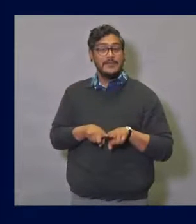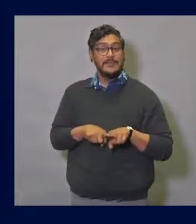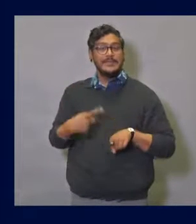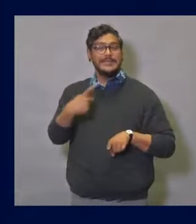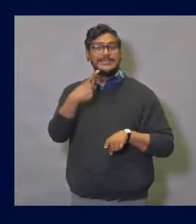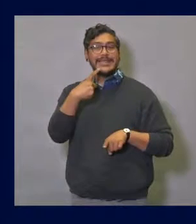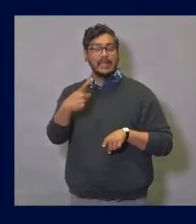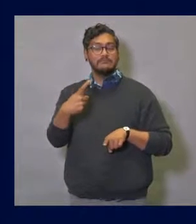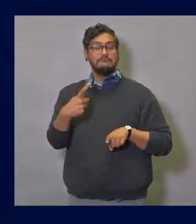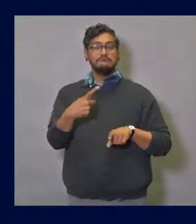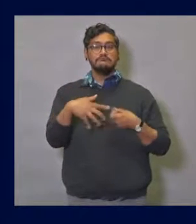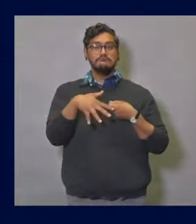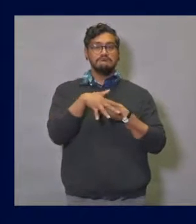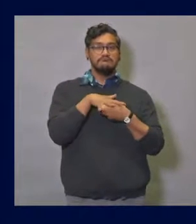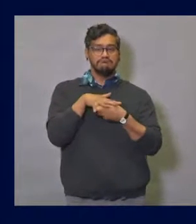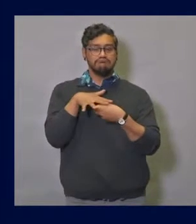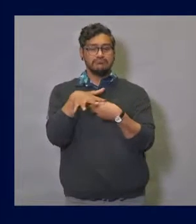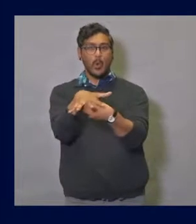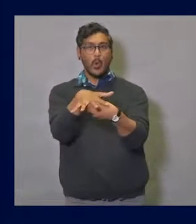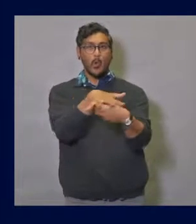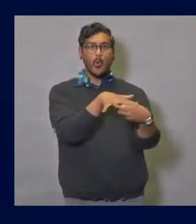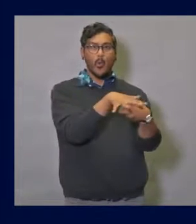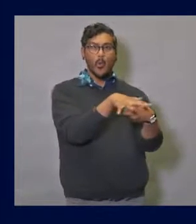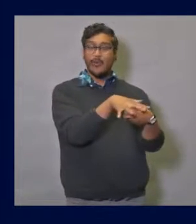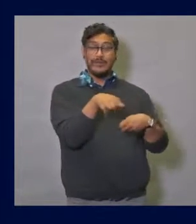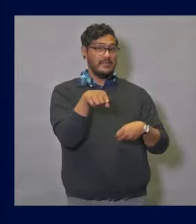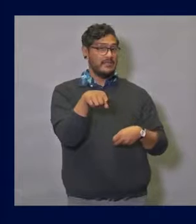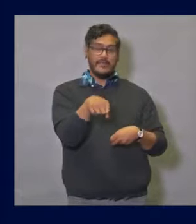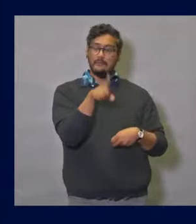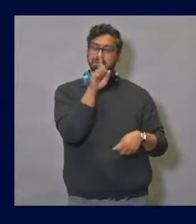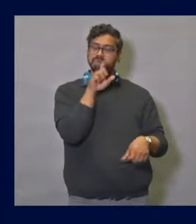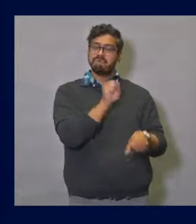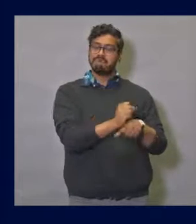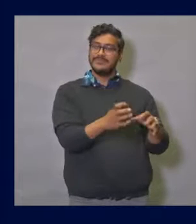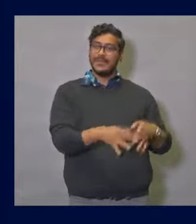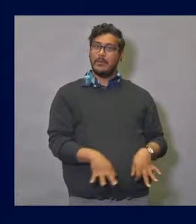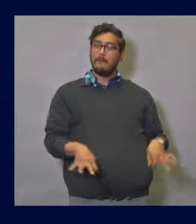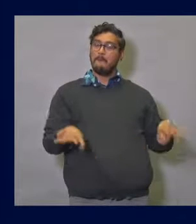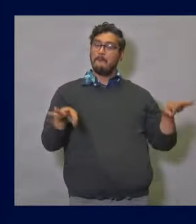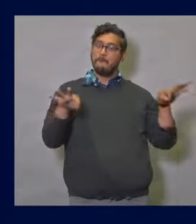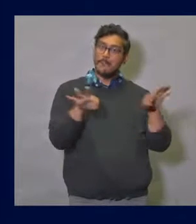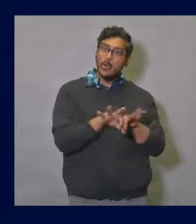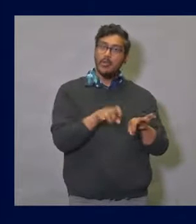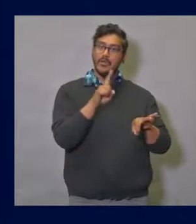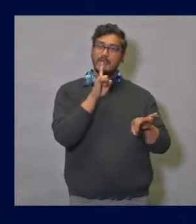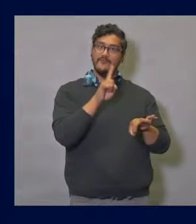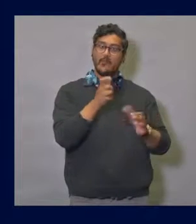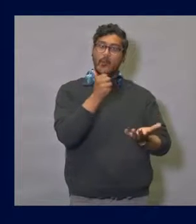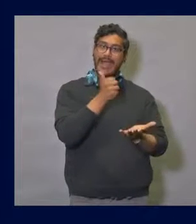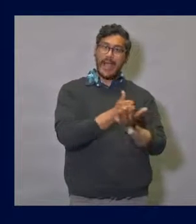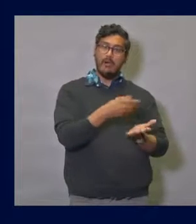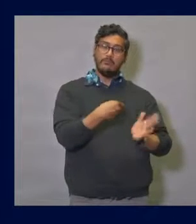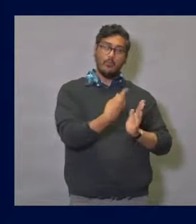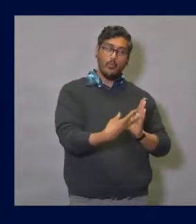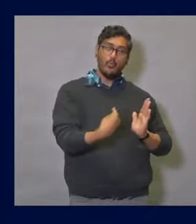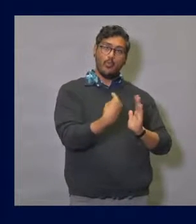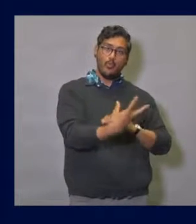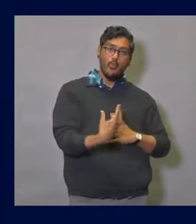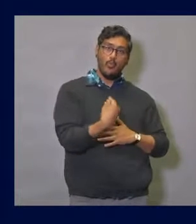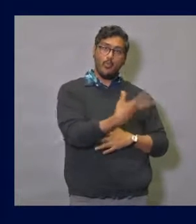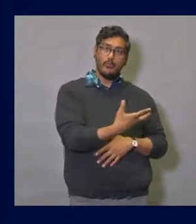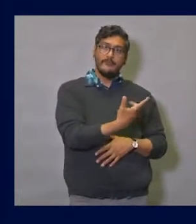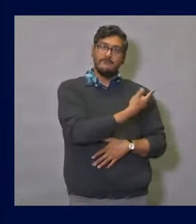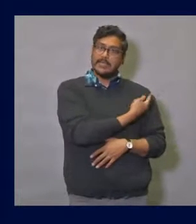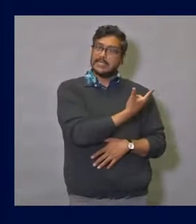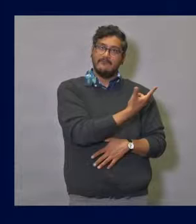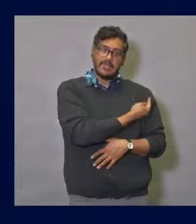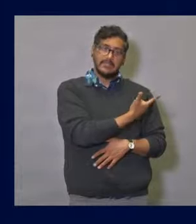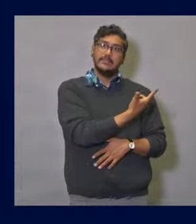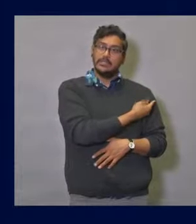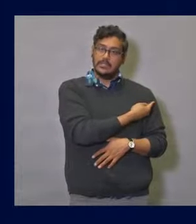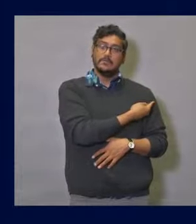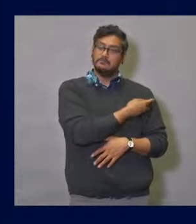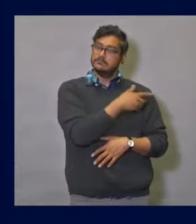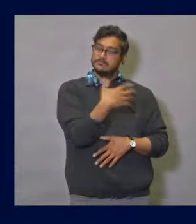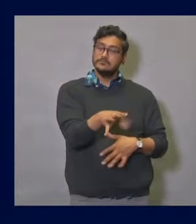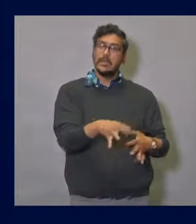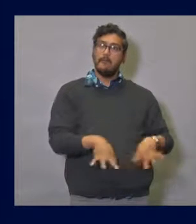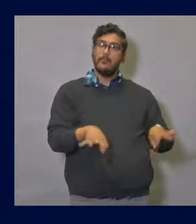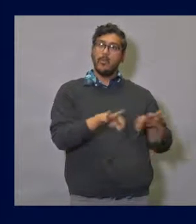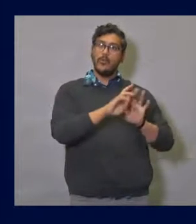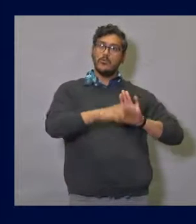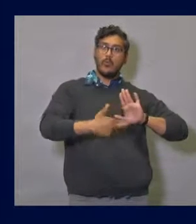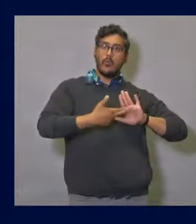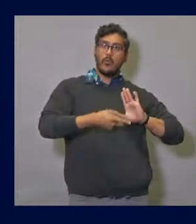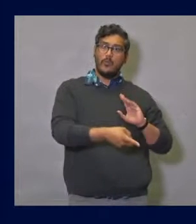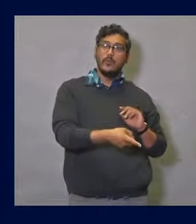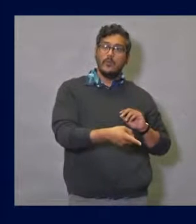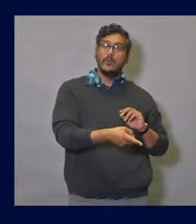MÁS DE 775 PROVEEDORES.